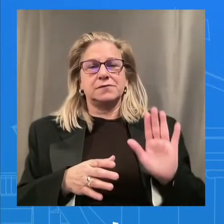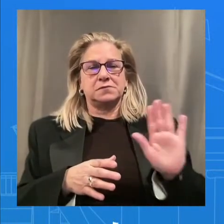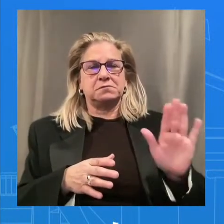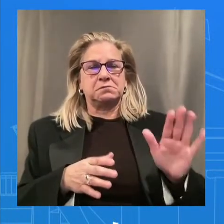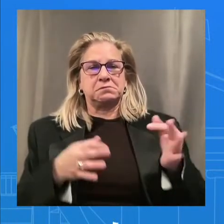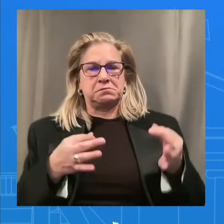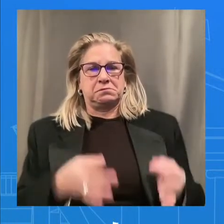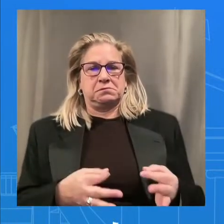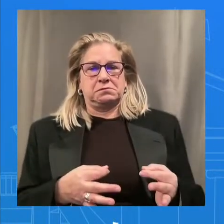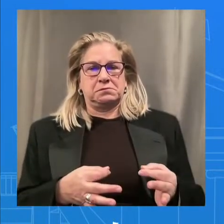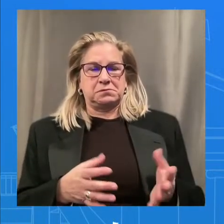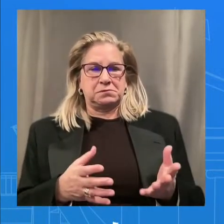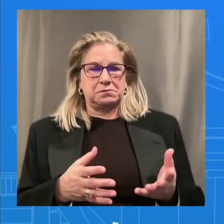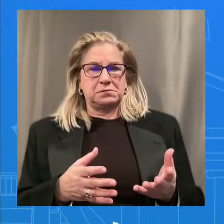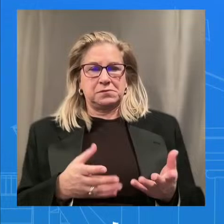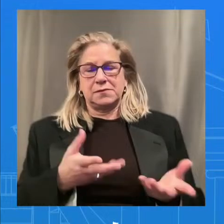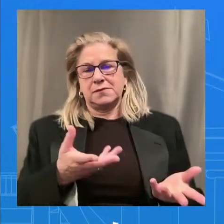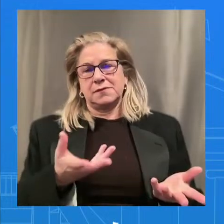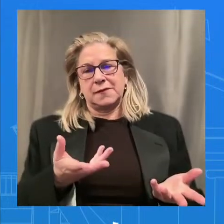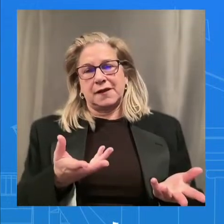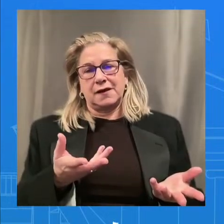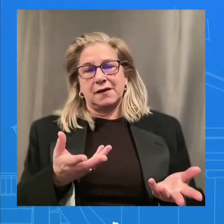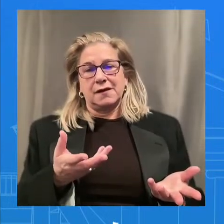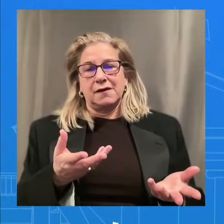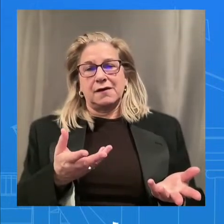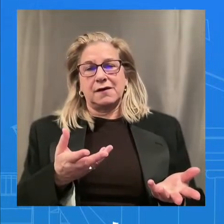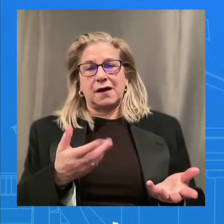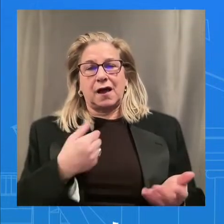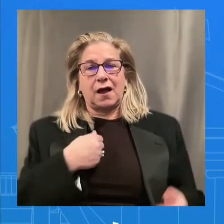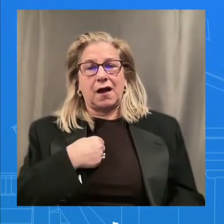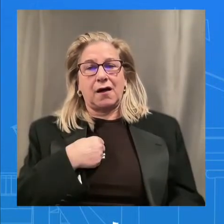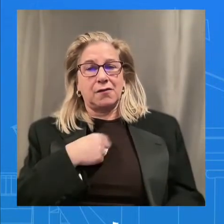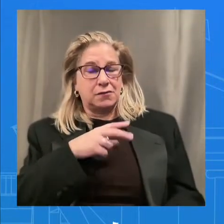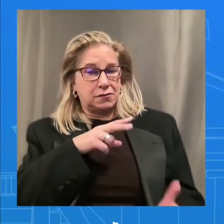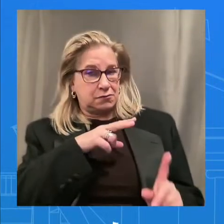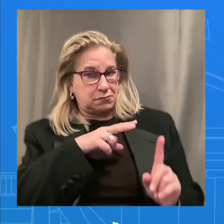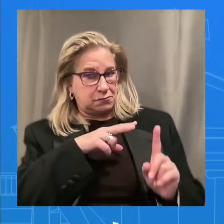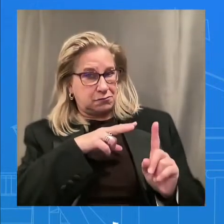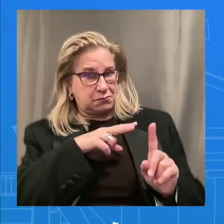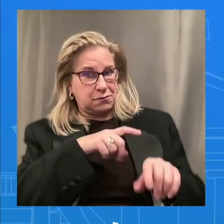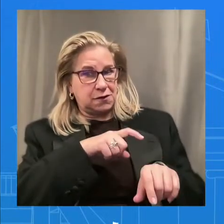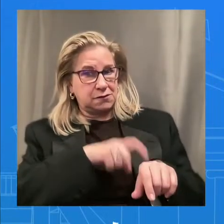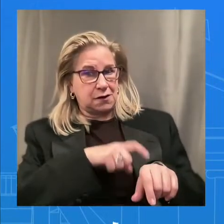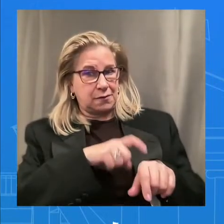as I’m looking at the clock, as it’s counting down, because we have to leave shortly -- you have the president,